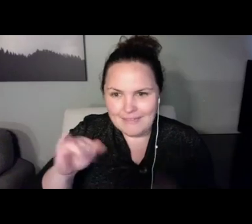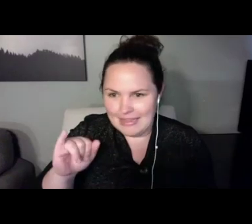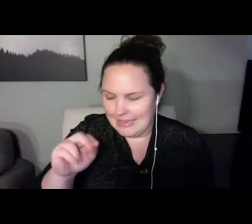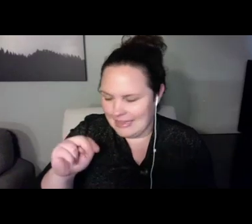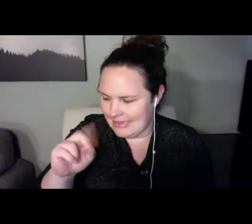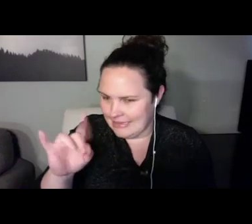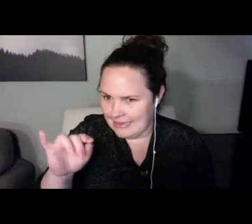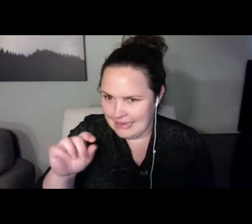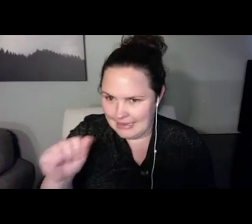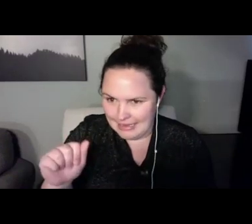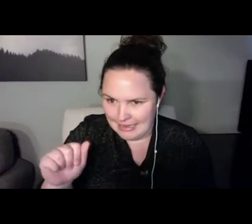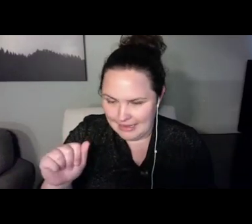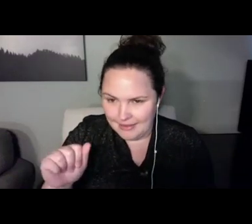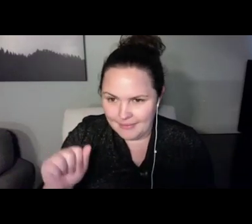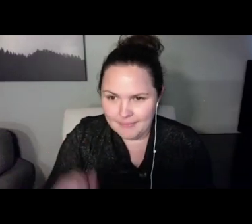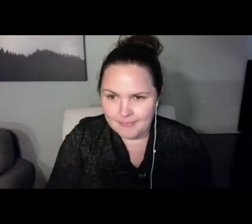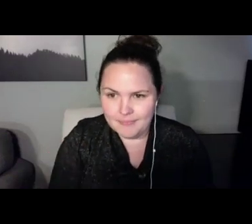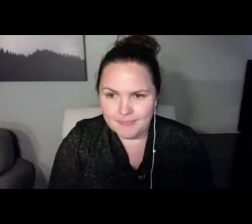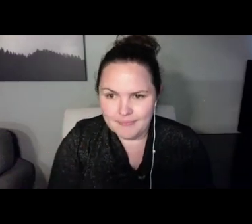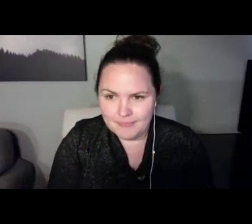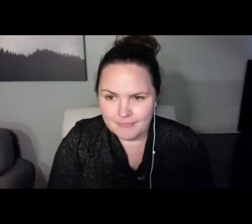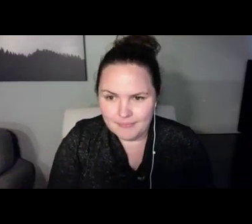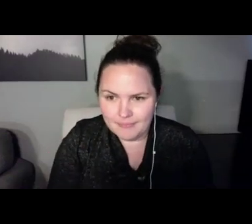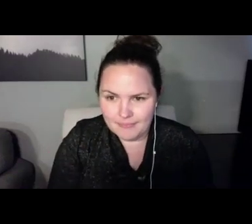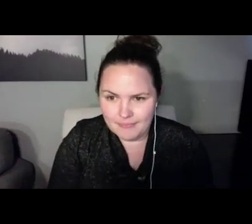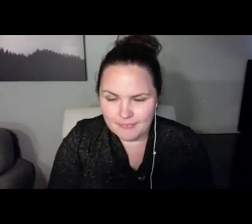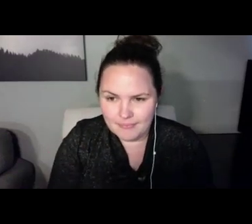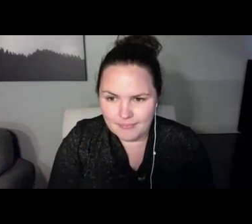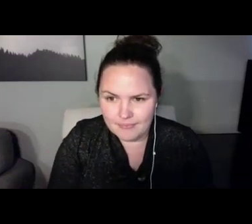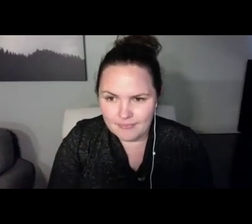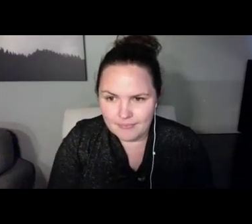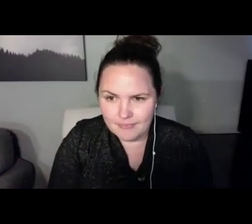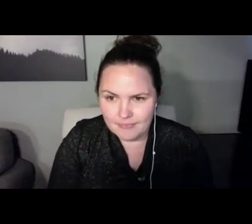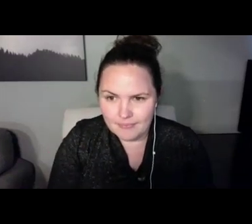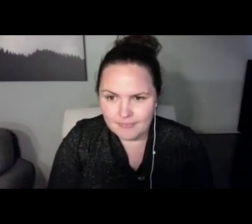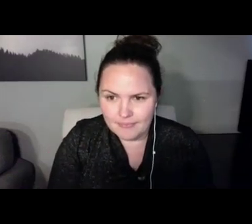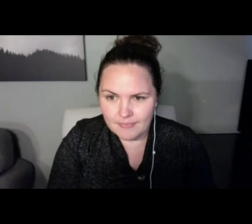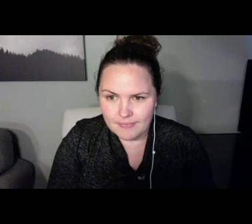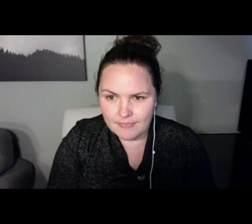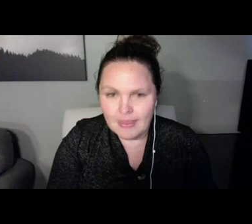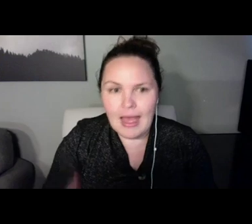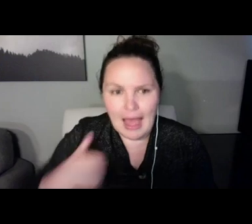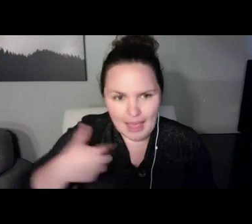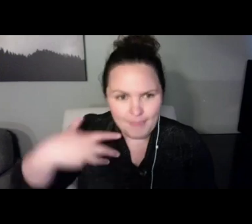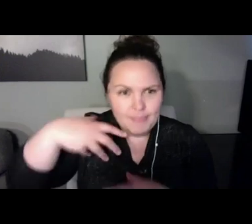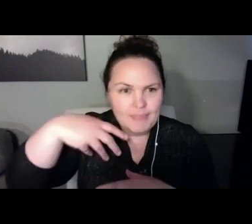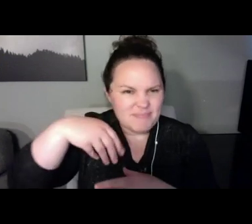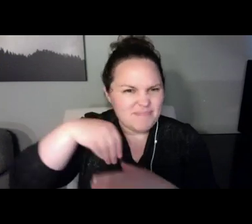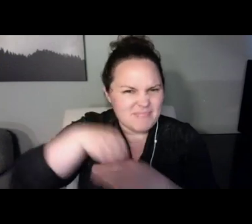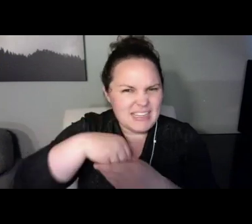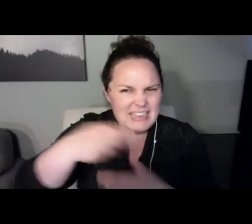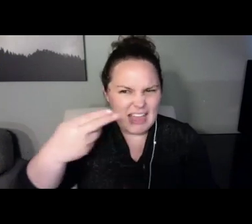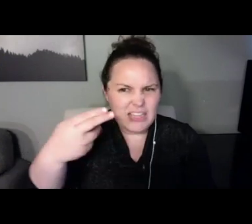I'm not in eighth grade anymore, I'm in high school, ninth.